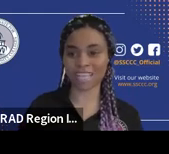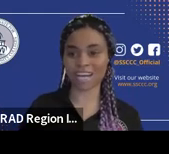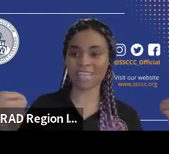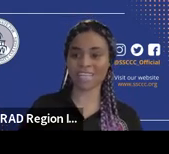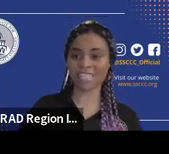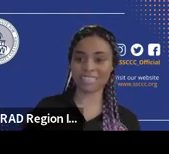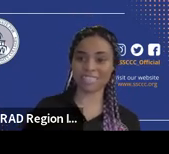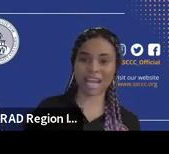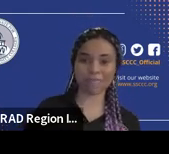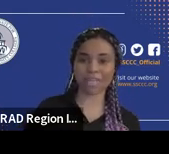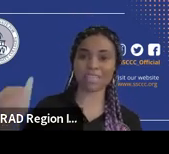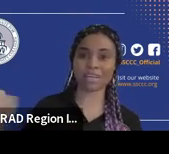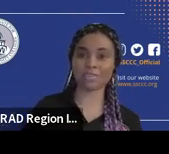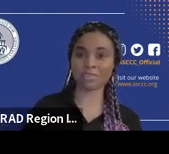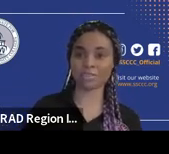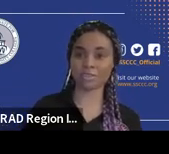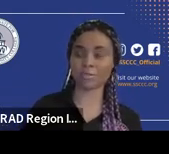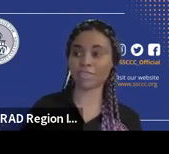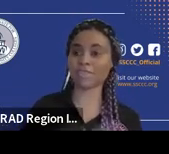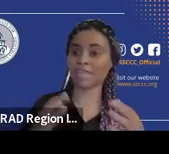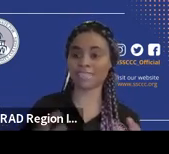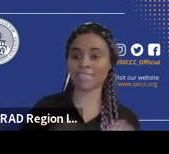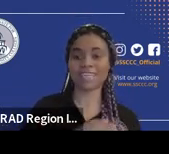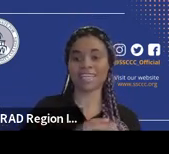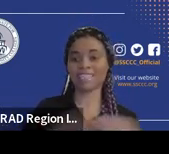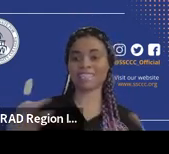Is this a gap that other students are receiving? And, like I said.